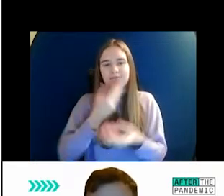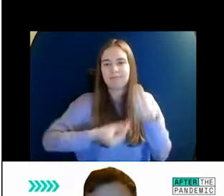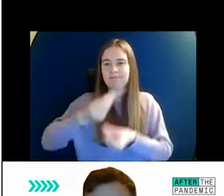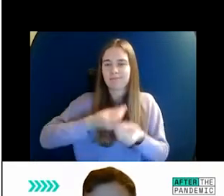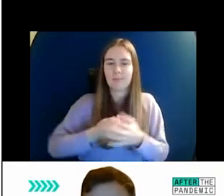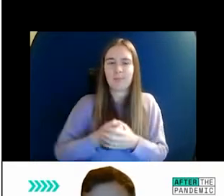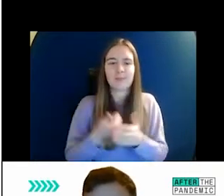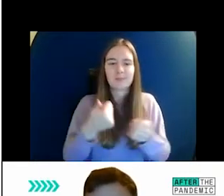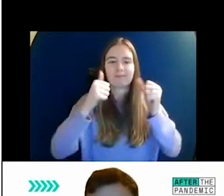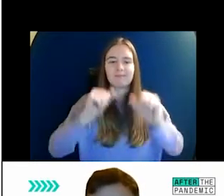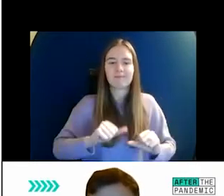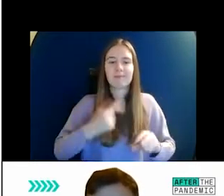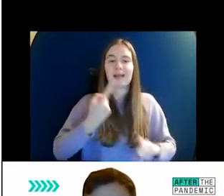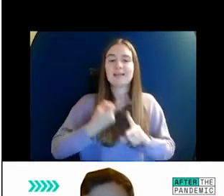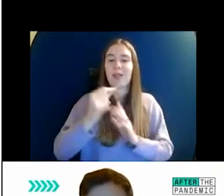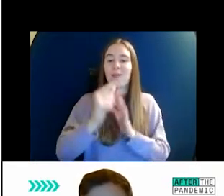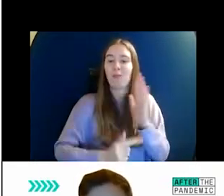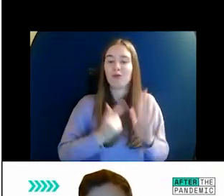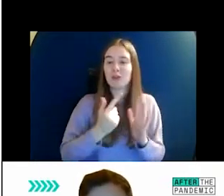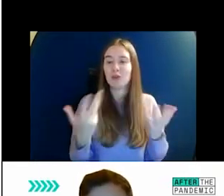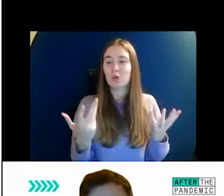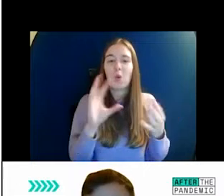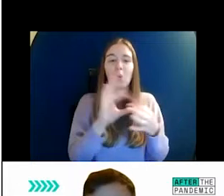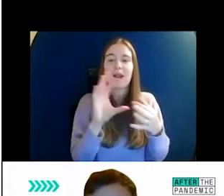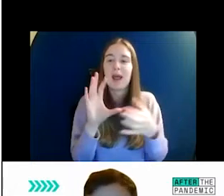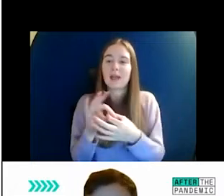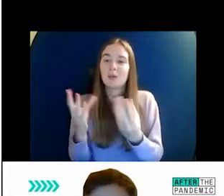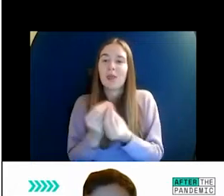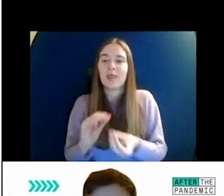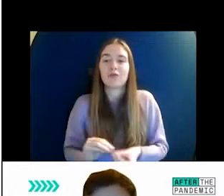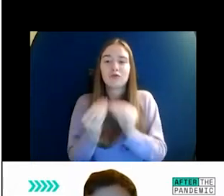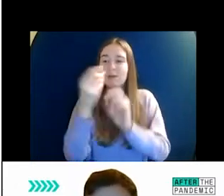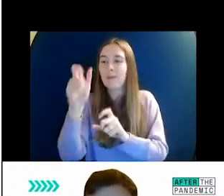How we then accelerate those projects, so connect up creative people with communities,